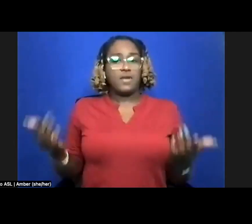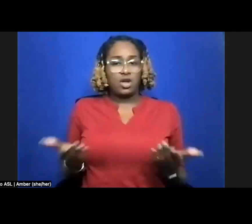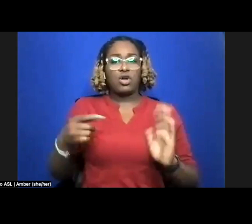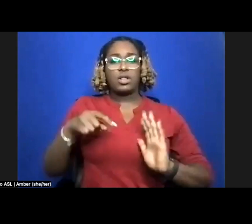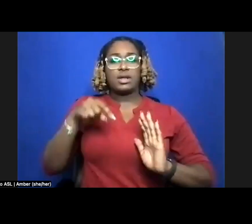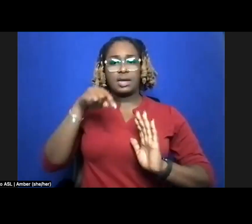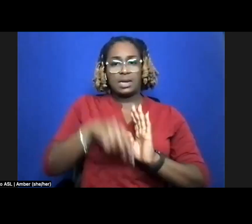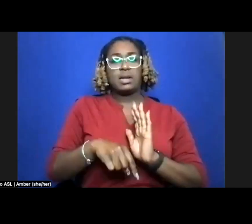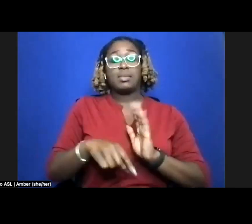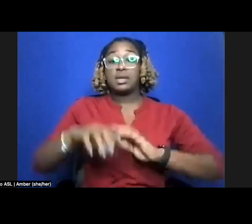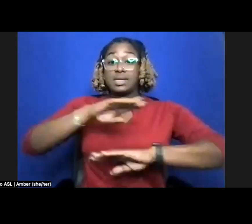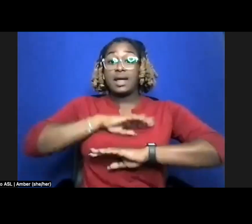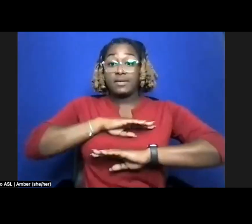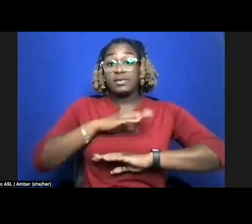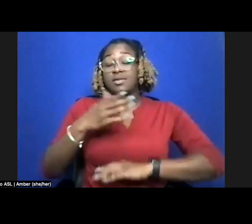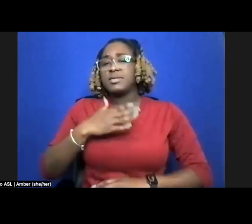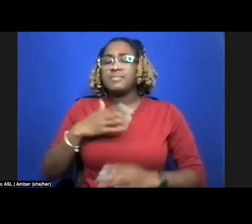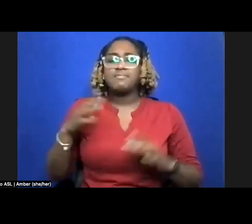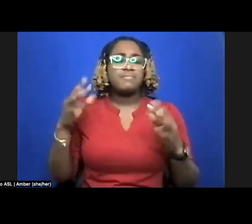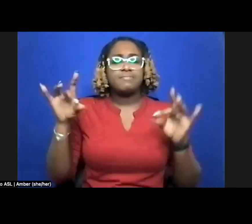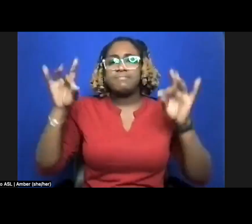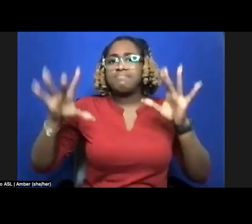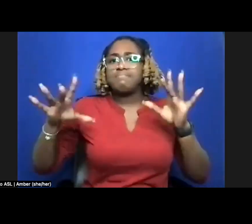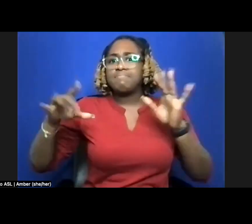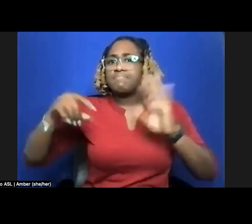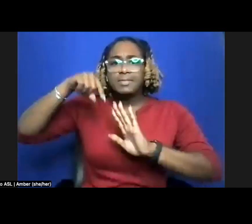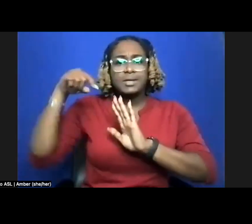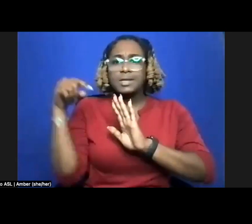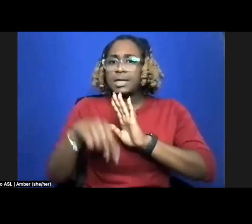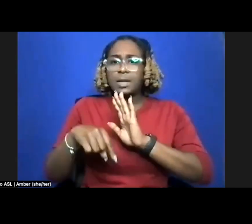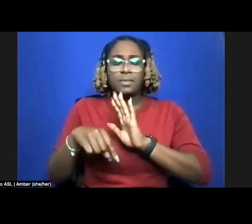its magnificent depths unearthed, inundated in bejeweled splendor,